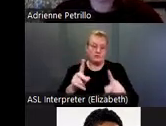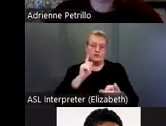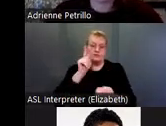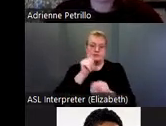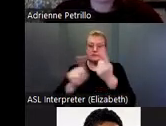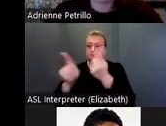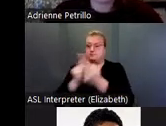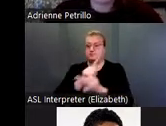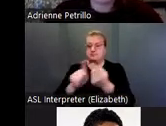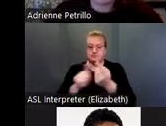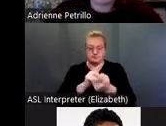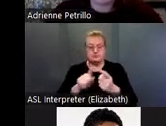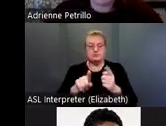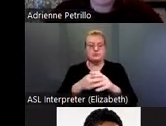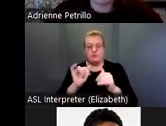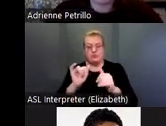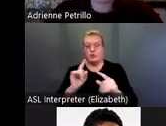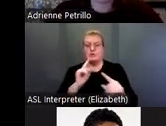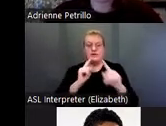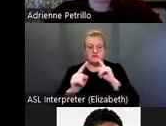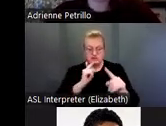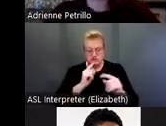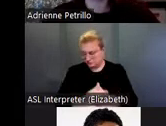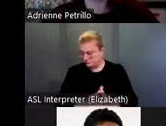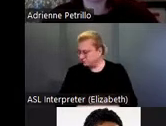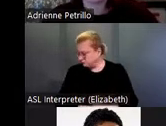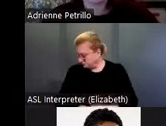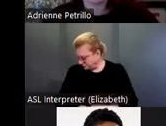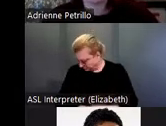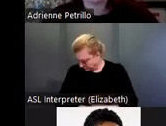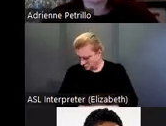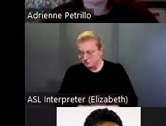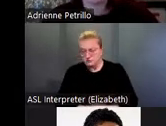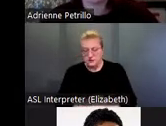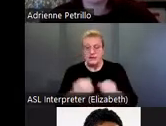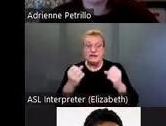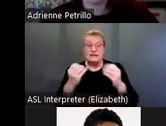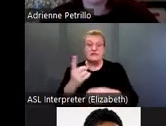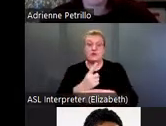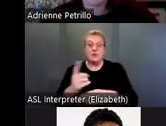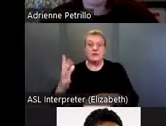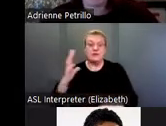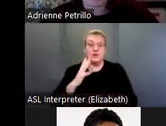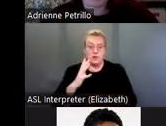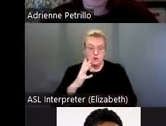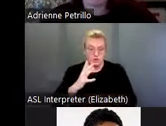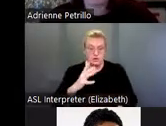and start those conversations. Several weeks ago we did an in depth webinar